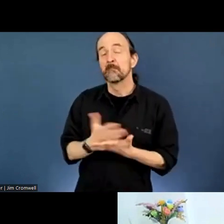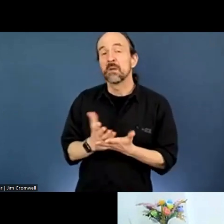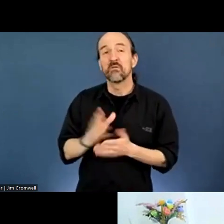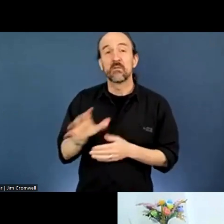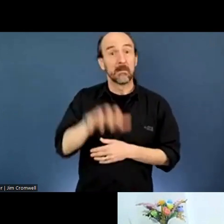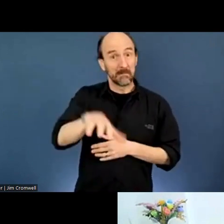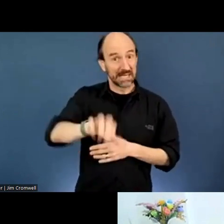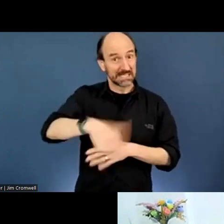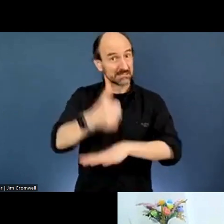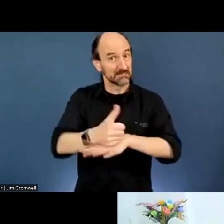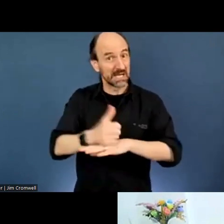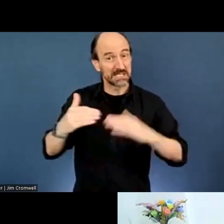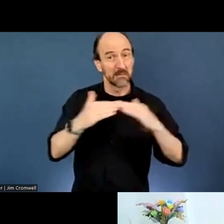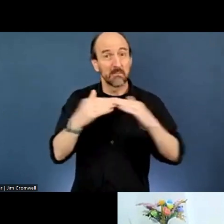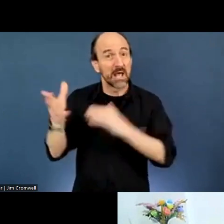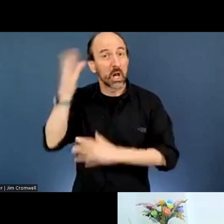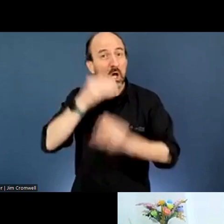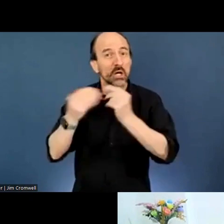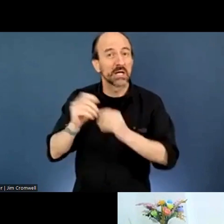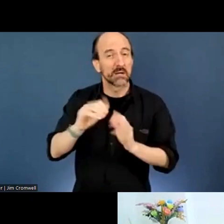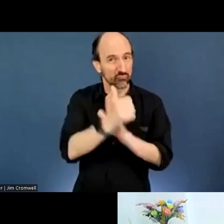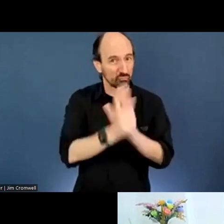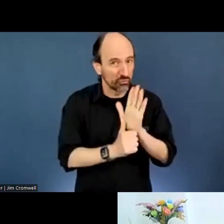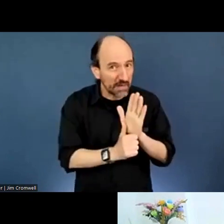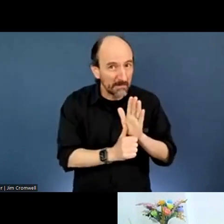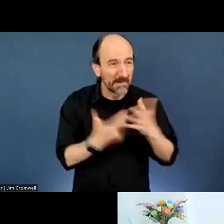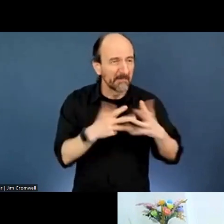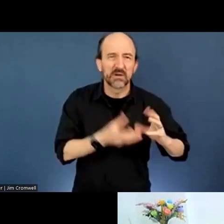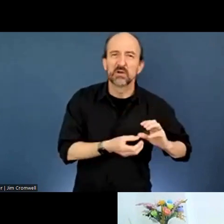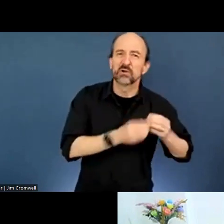cocreated from representatives from Creative People and Places,